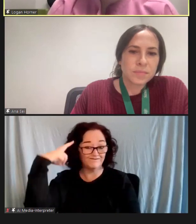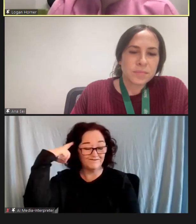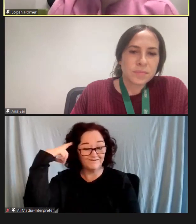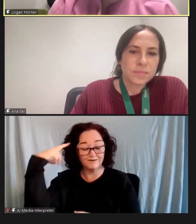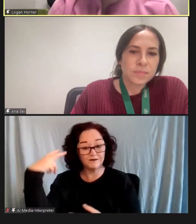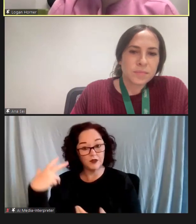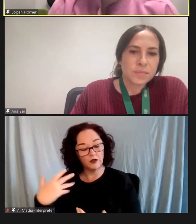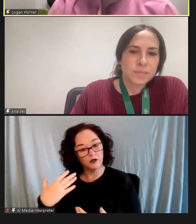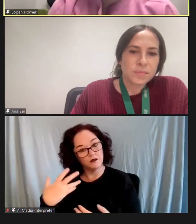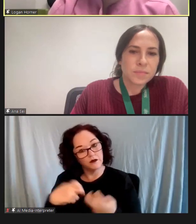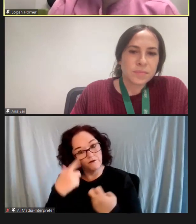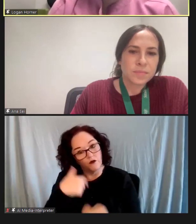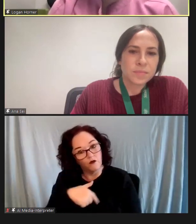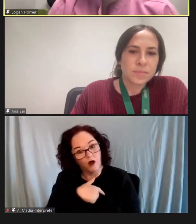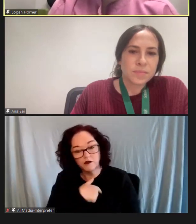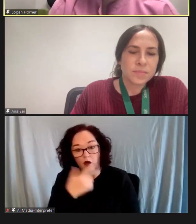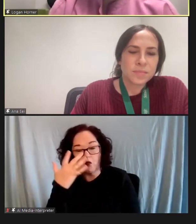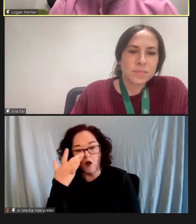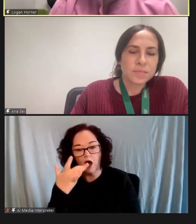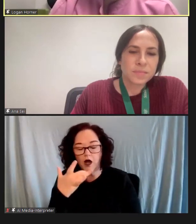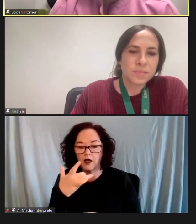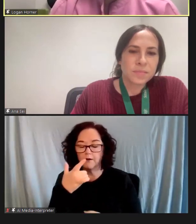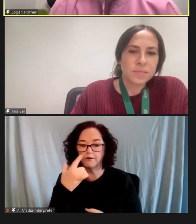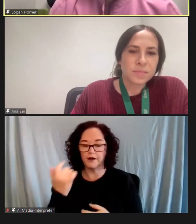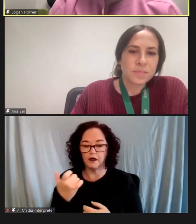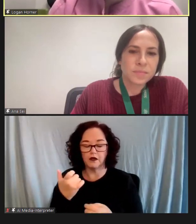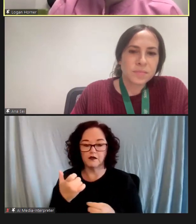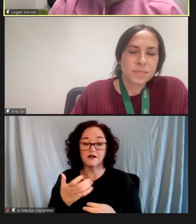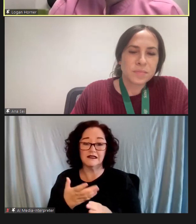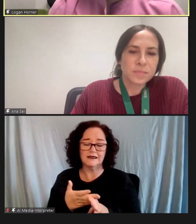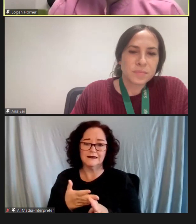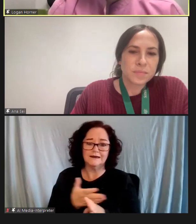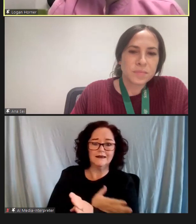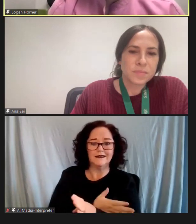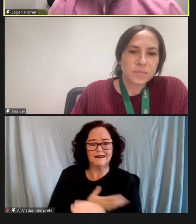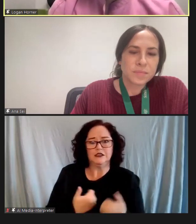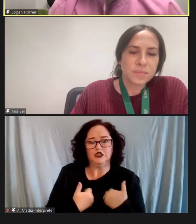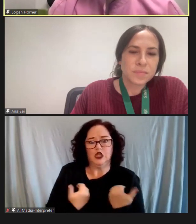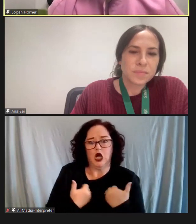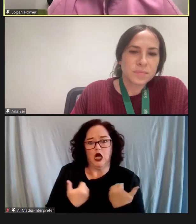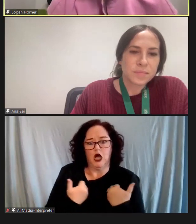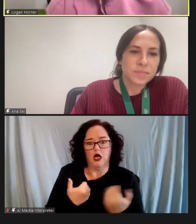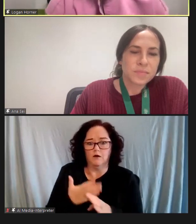in good information and use it when